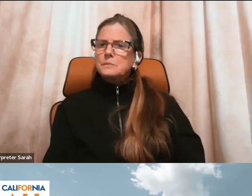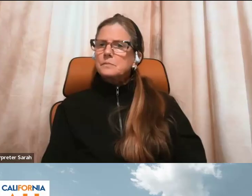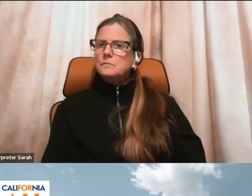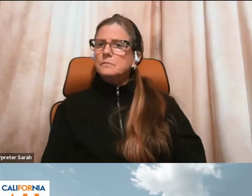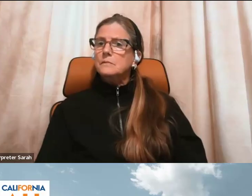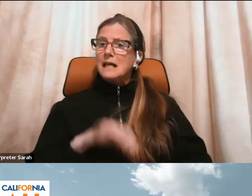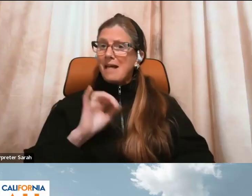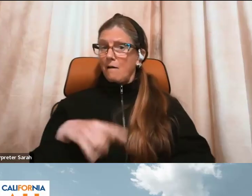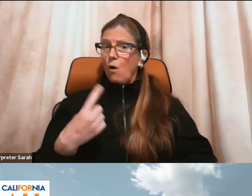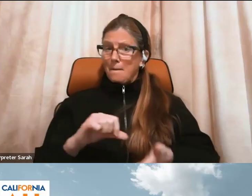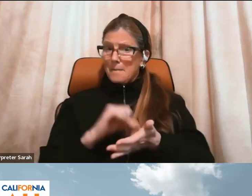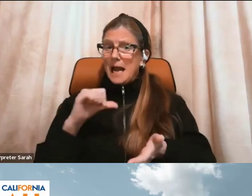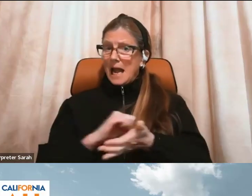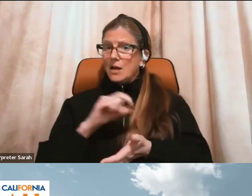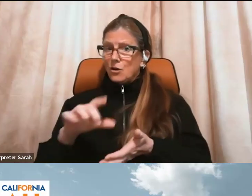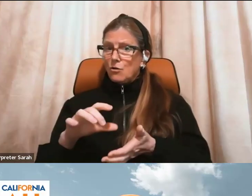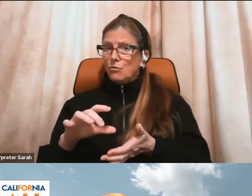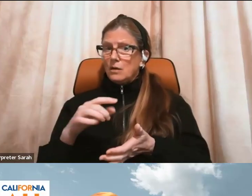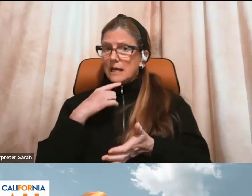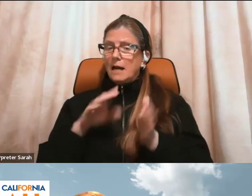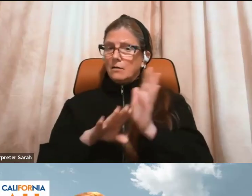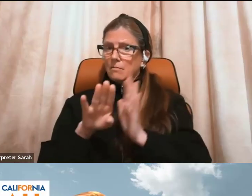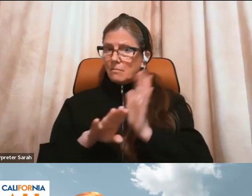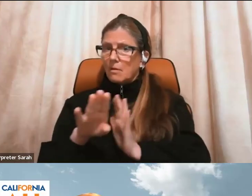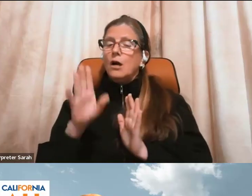you mentioned earlier, Loi, if that's going to be available in other languages as well.